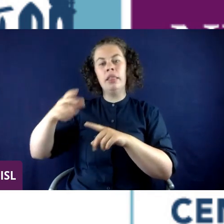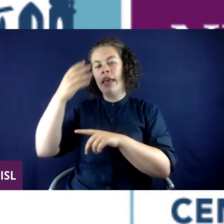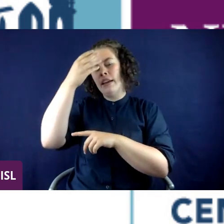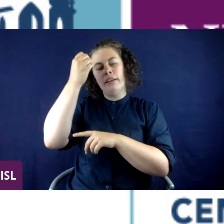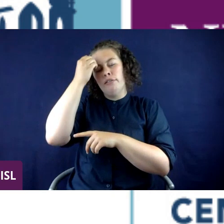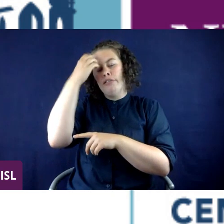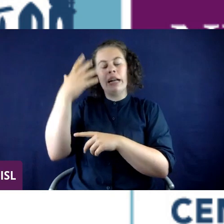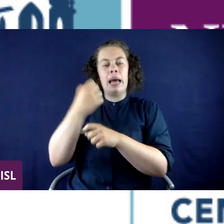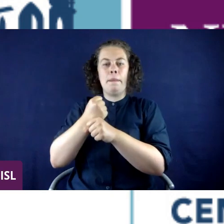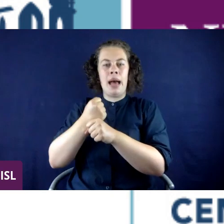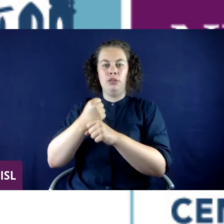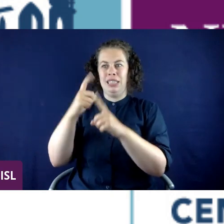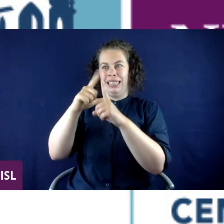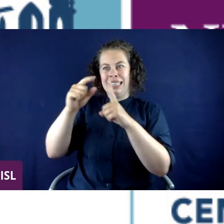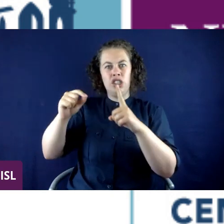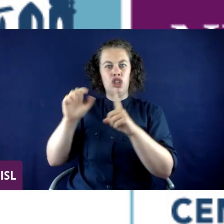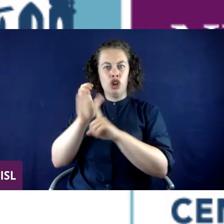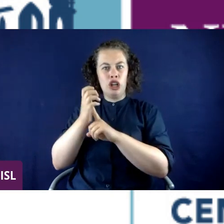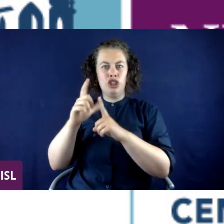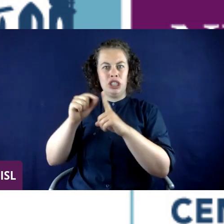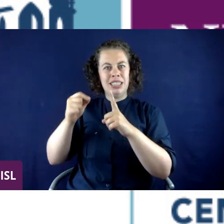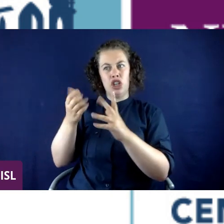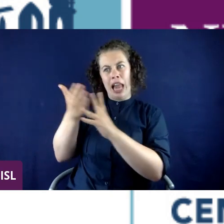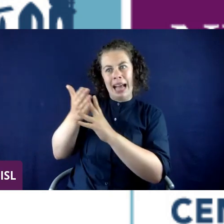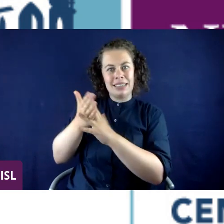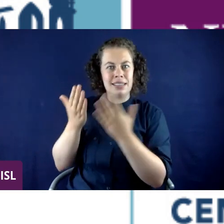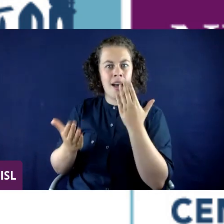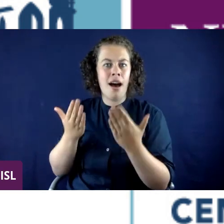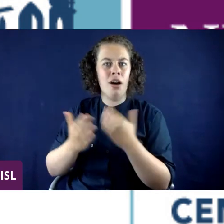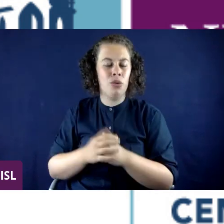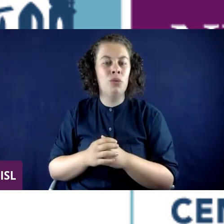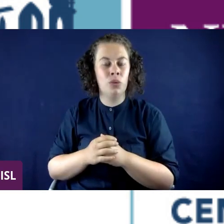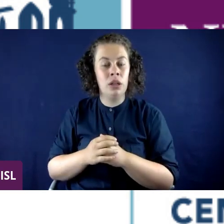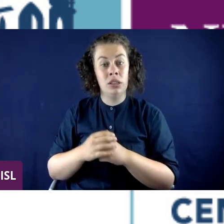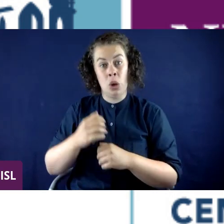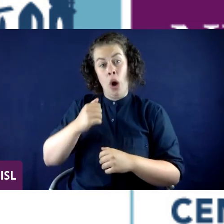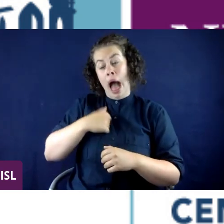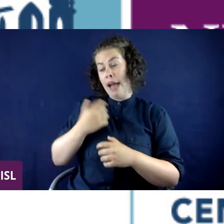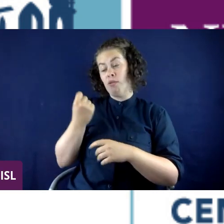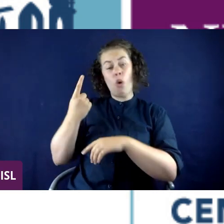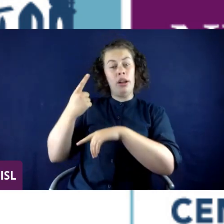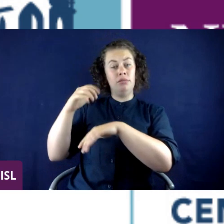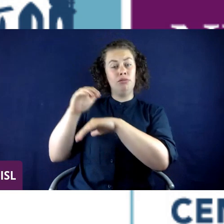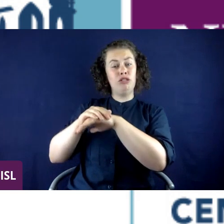by a deaf blind lawyer who works in digital access from the states, and they were fighting a